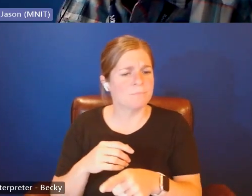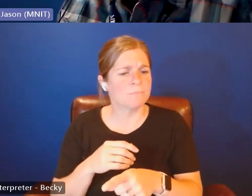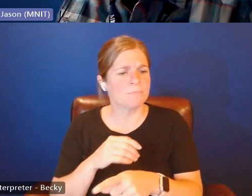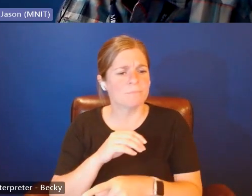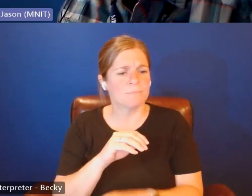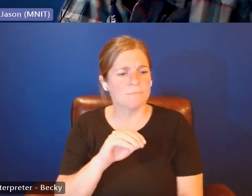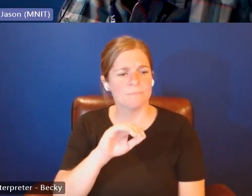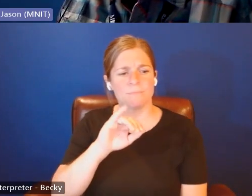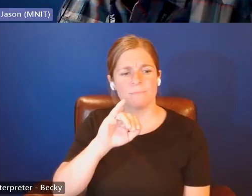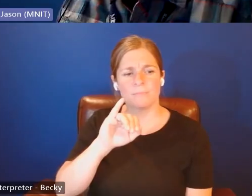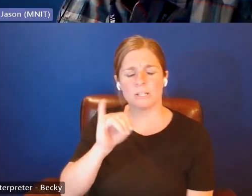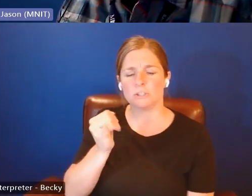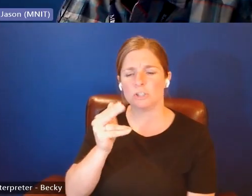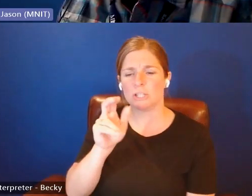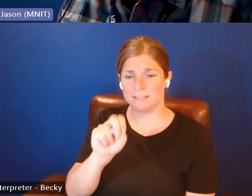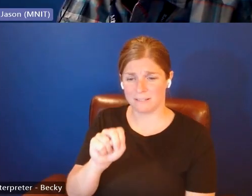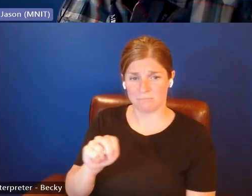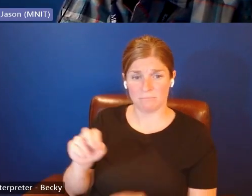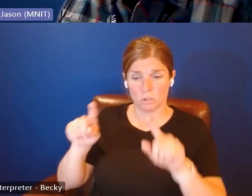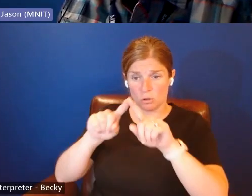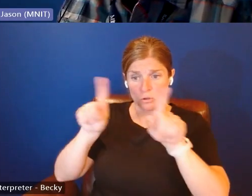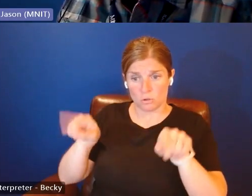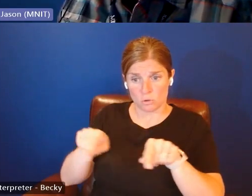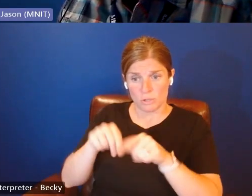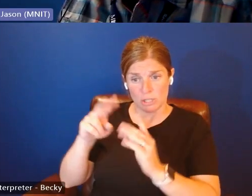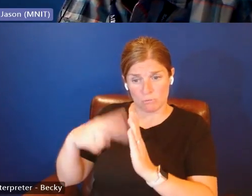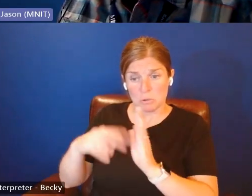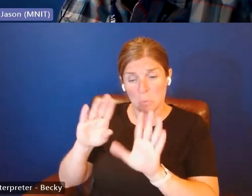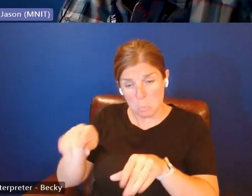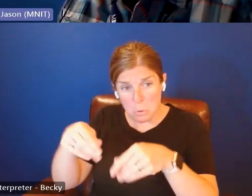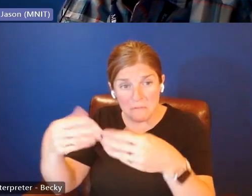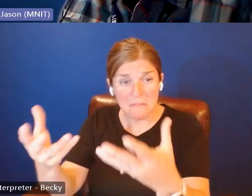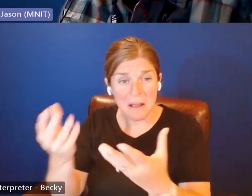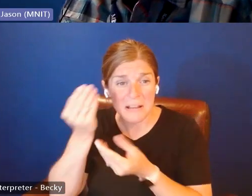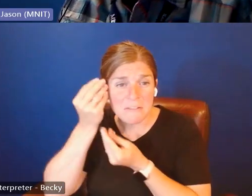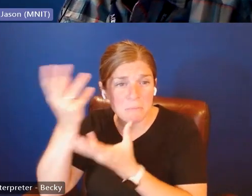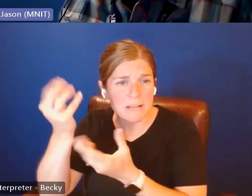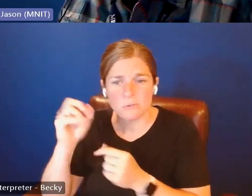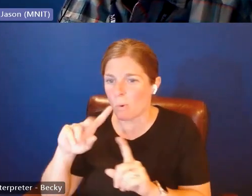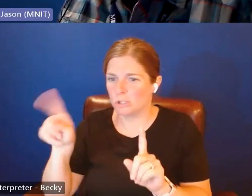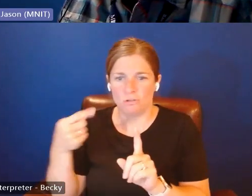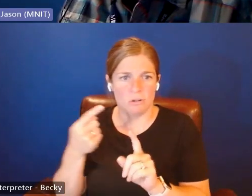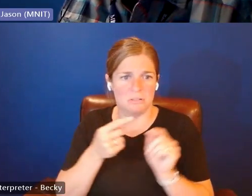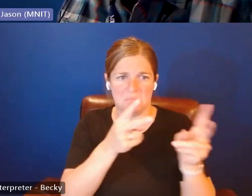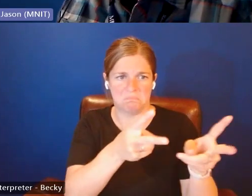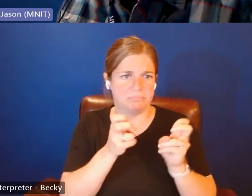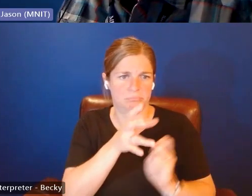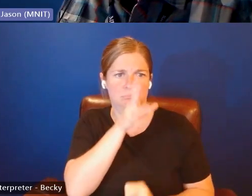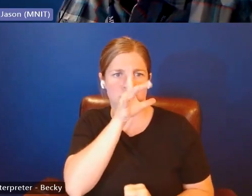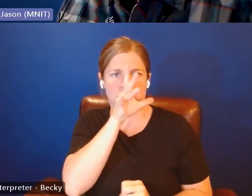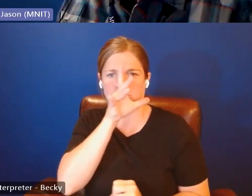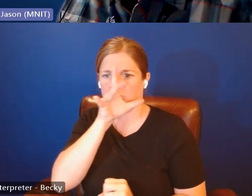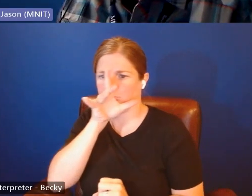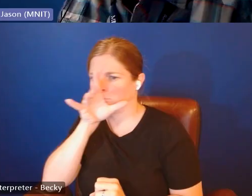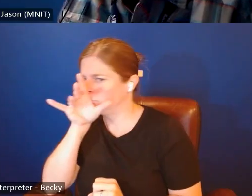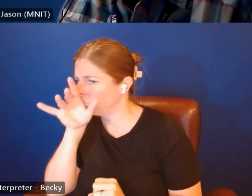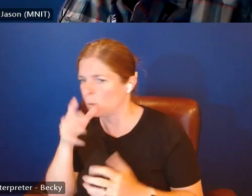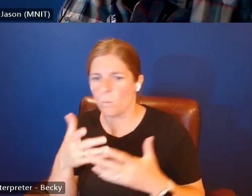information, or is it pretty strictly a linear flow of information?